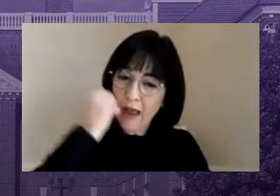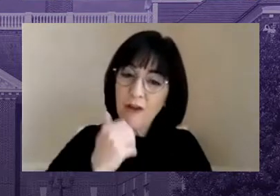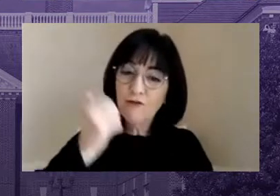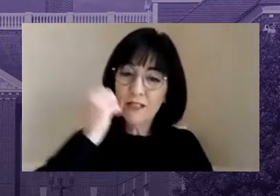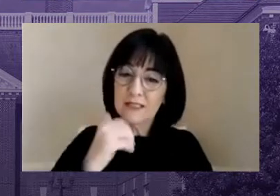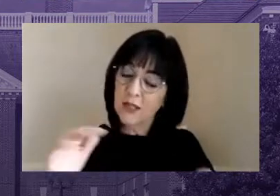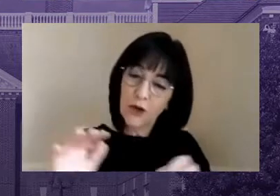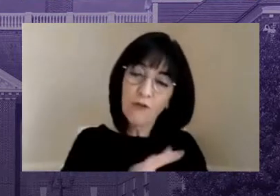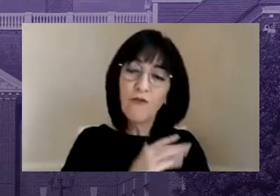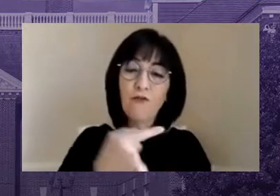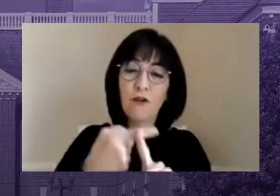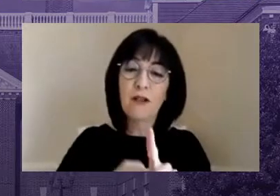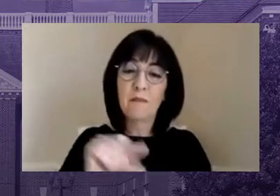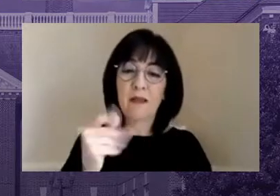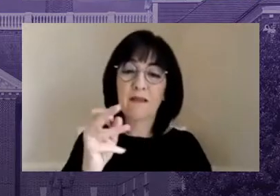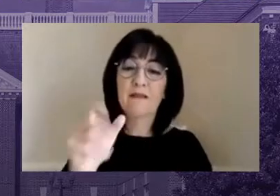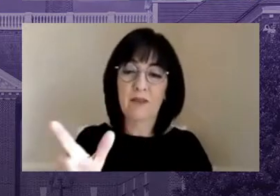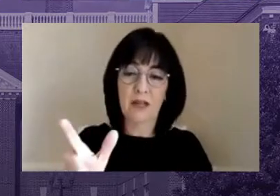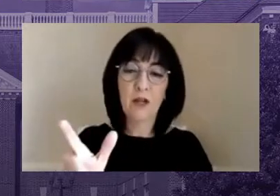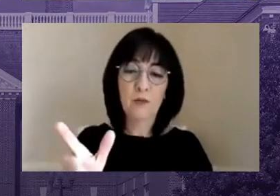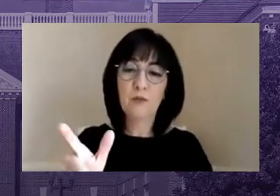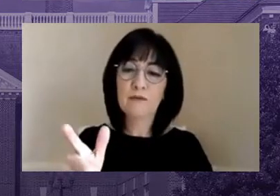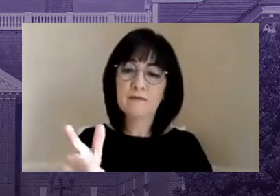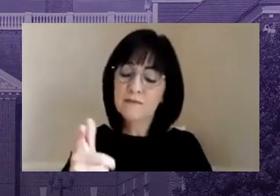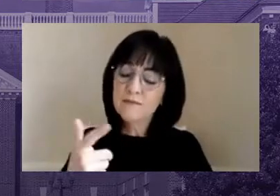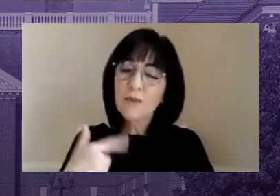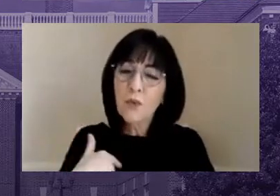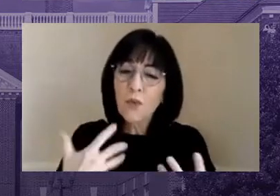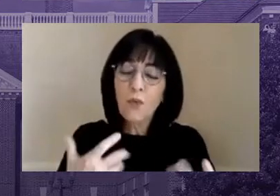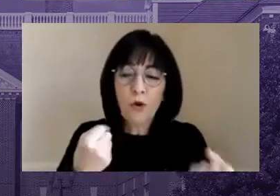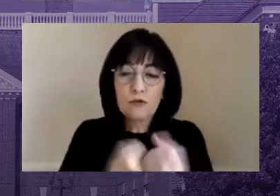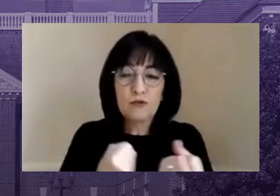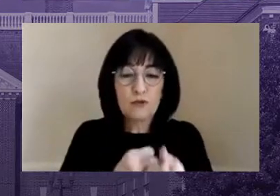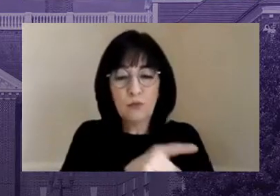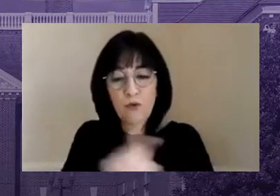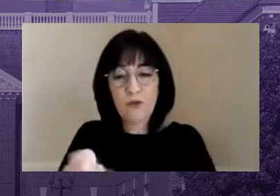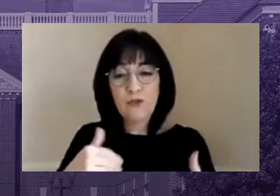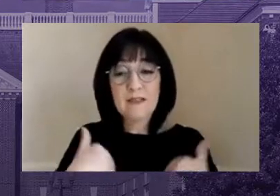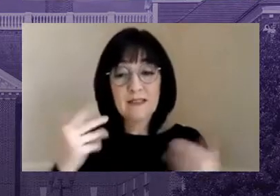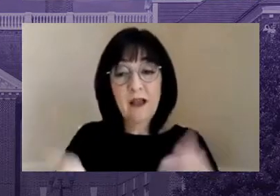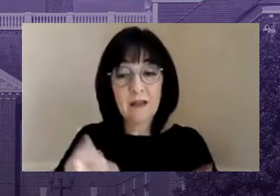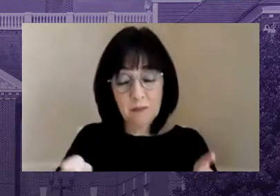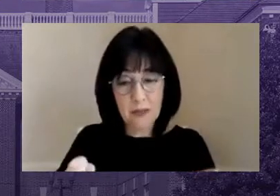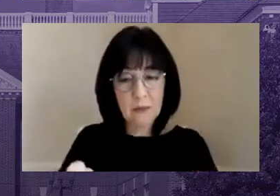that we can do for these amazing young people. First, we could wear purple, to show the support